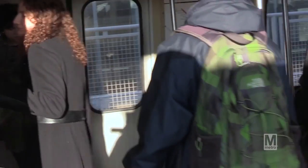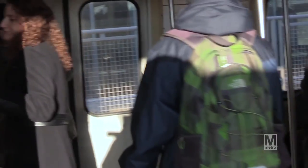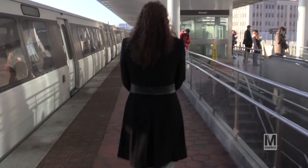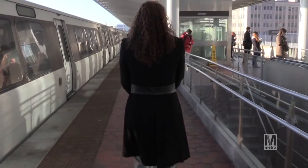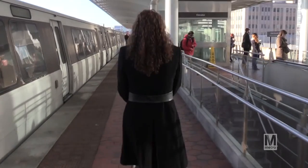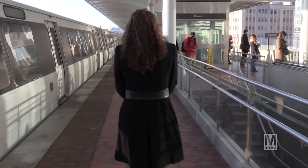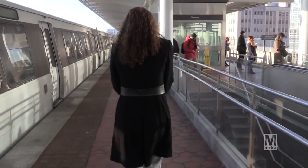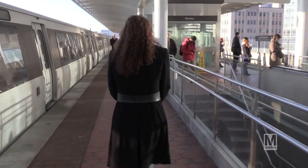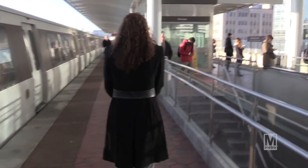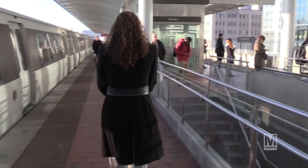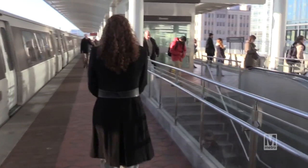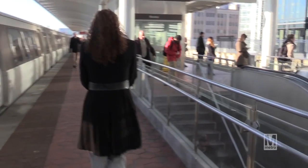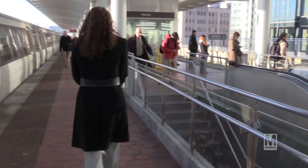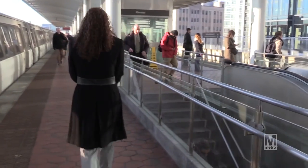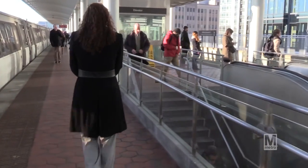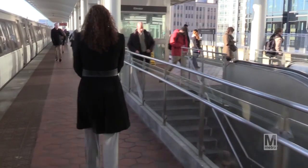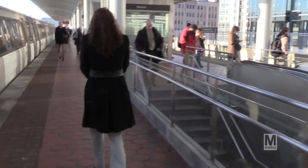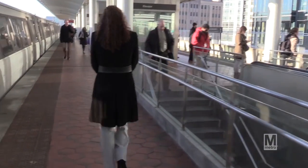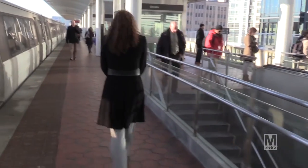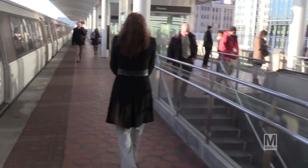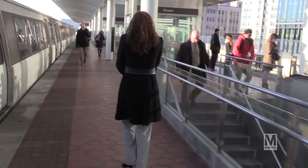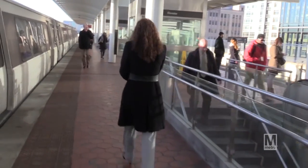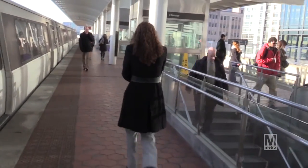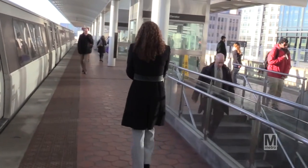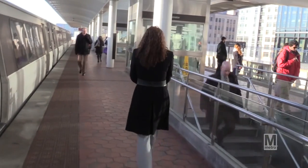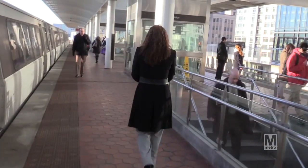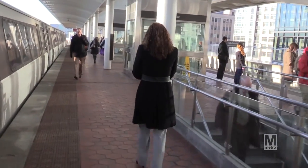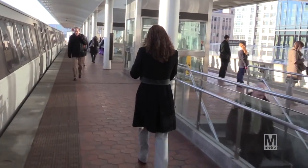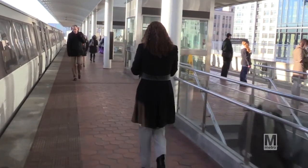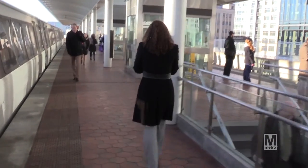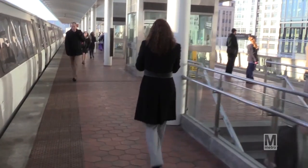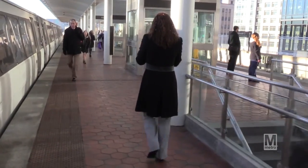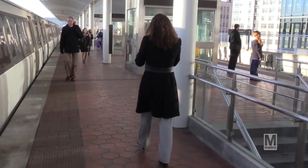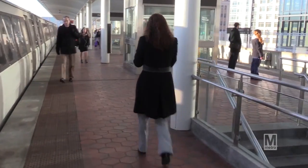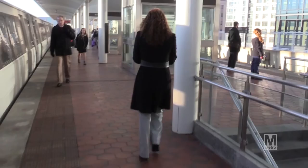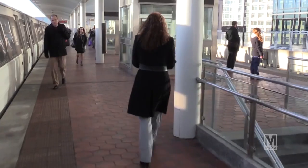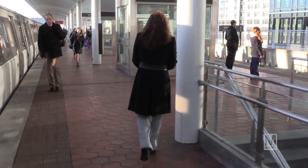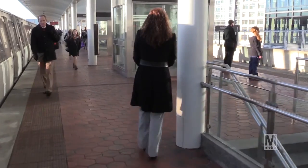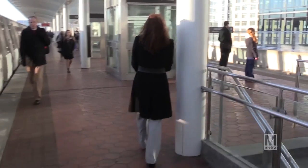Here in Washington, D.C., there's a very large deaf